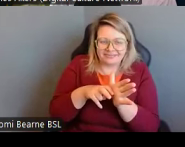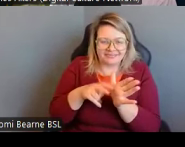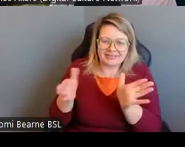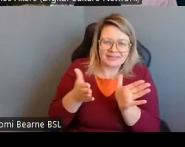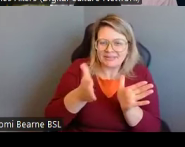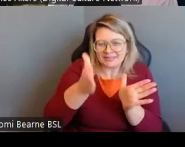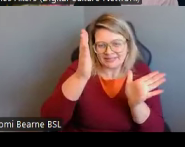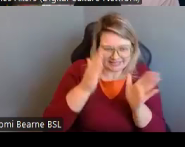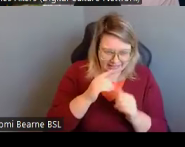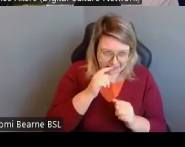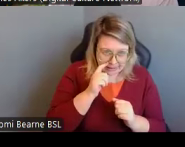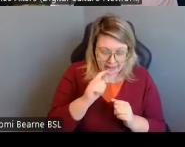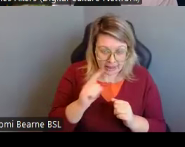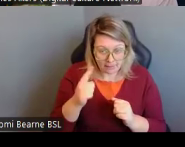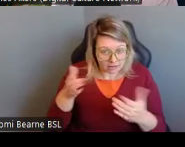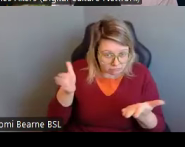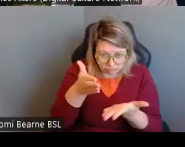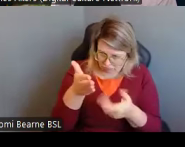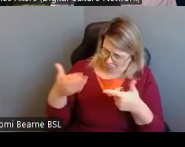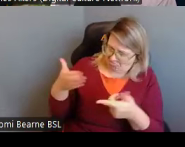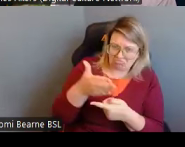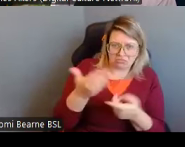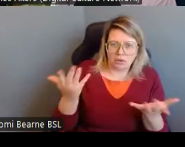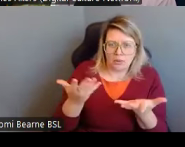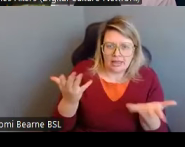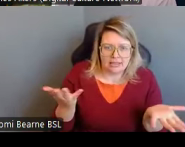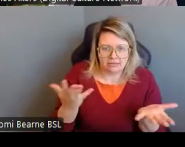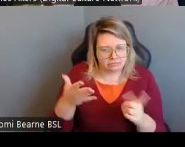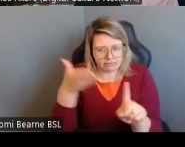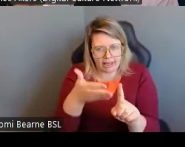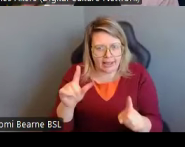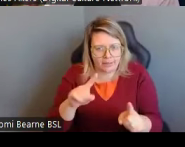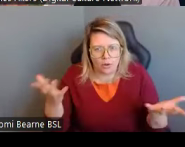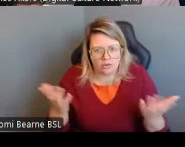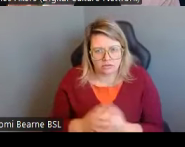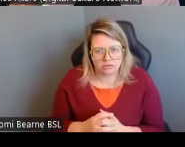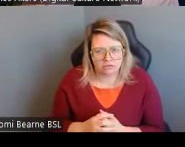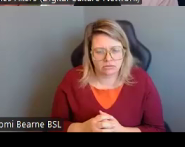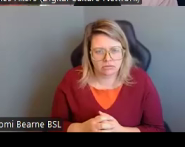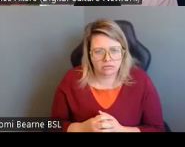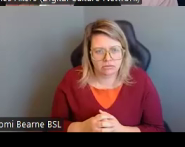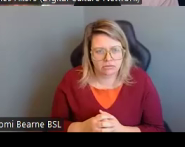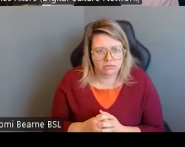If that's the objective of where you're trying to get to, the rider that we've got on here, so your staff members,